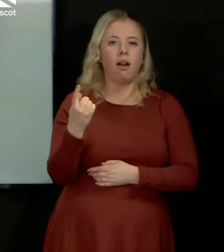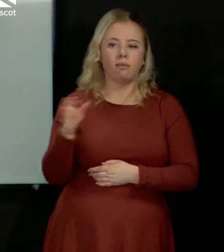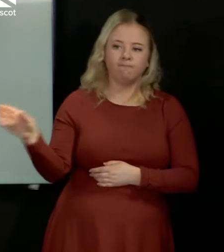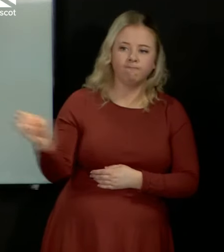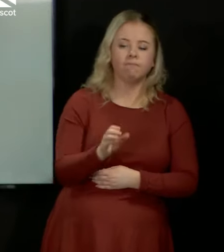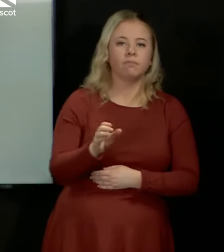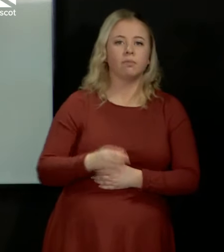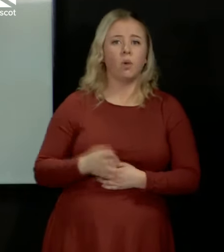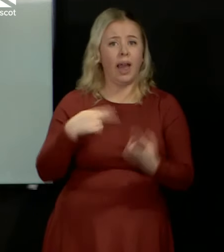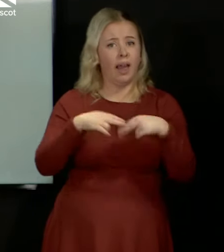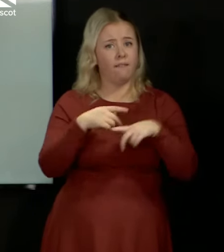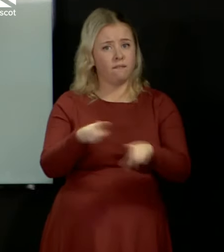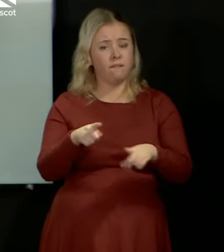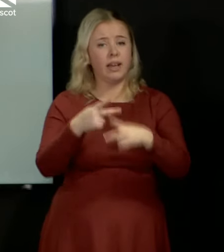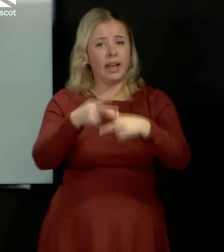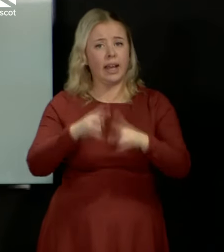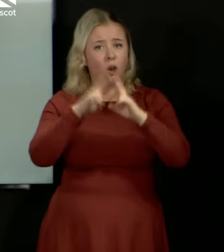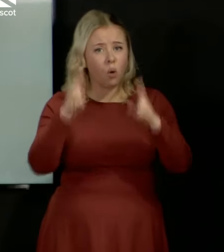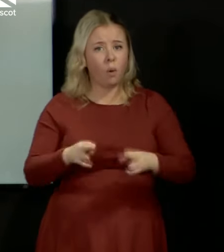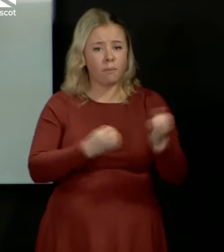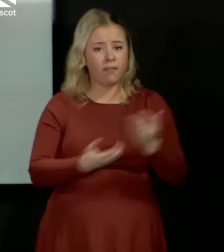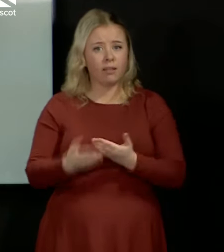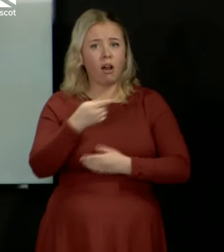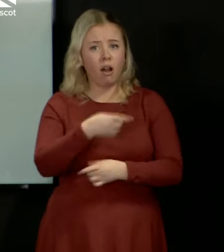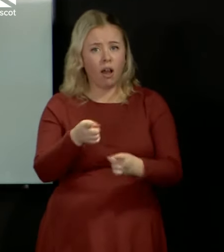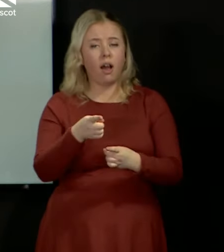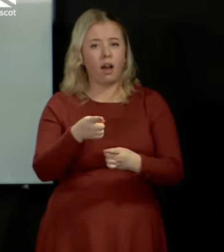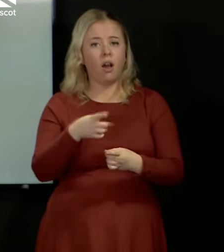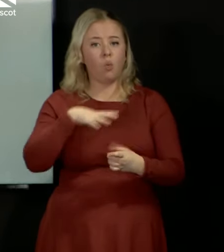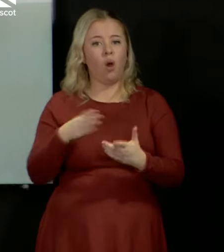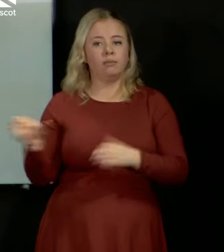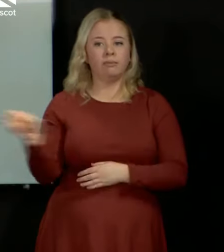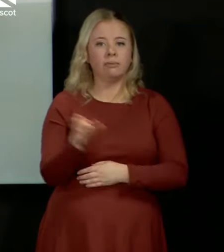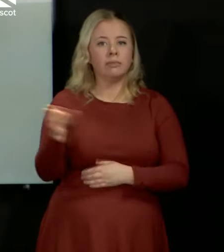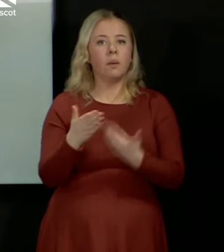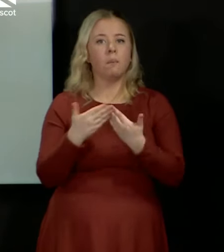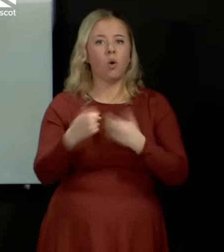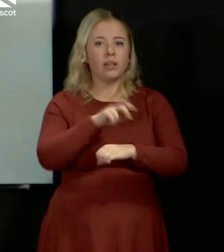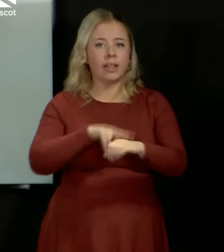a desire on the part of care home providers to have those additional staff, as well as